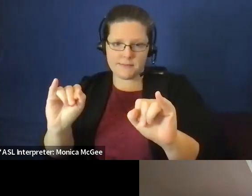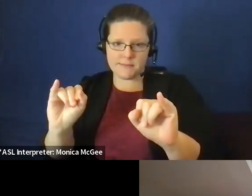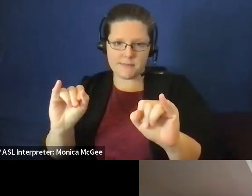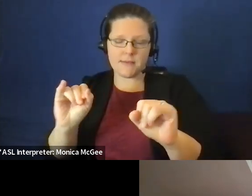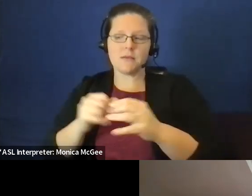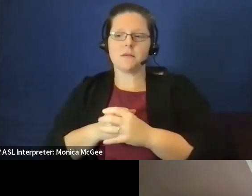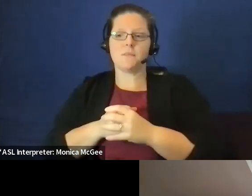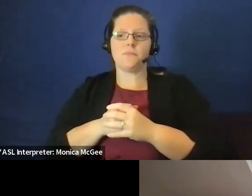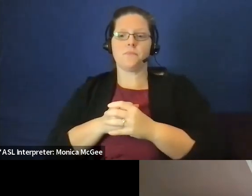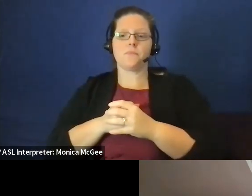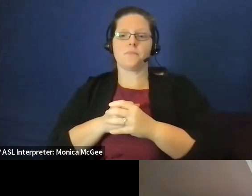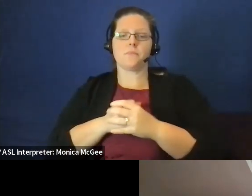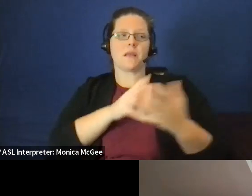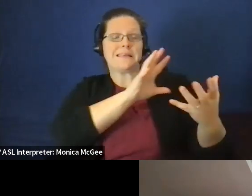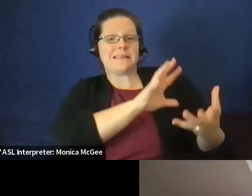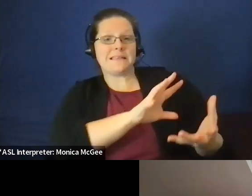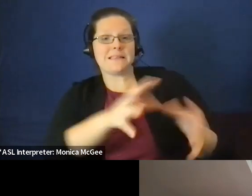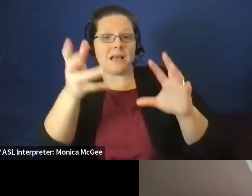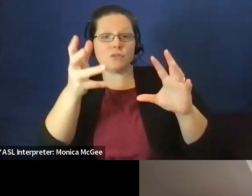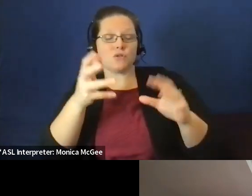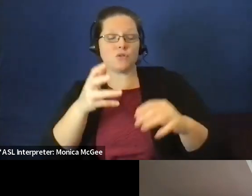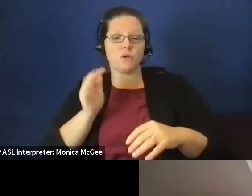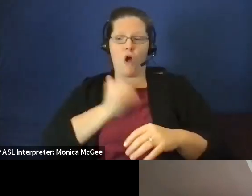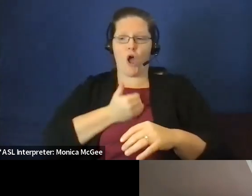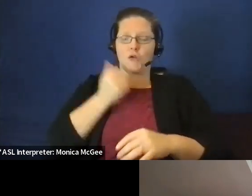What do our communities or what do our